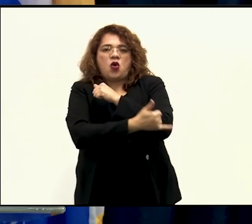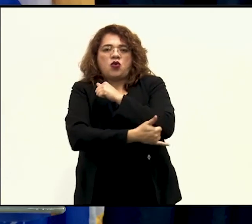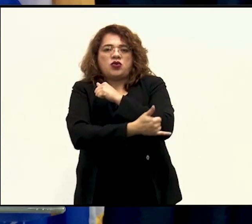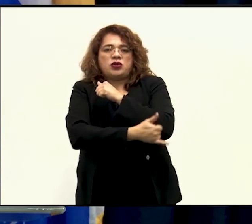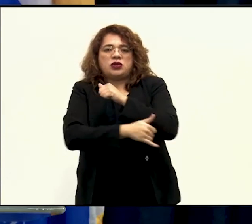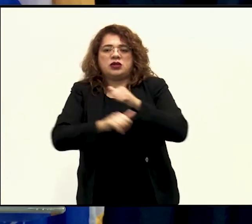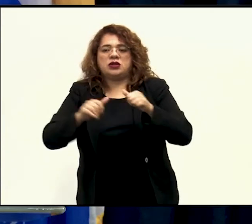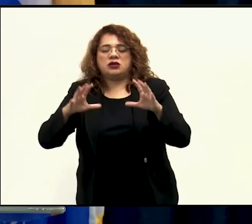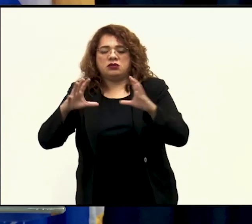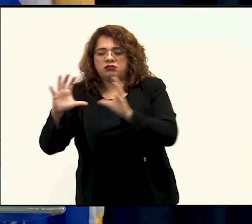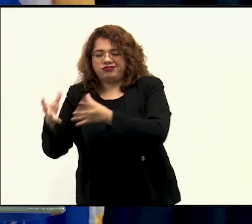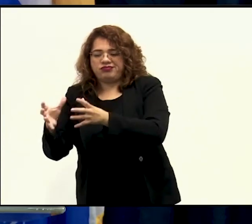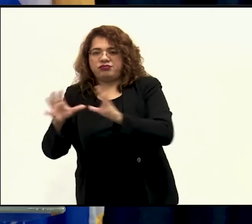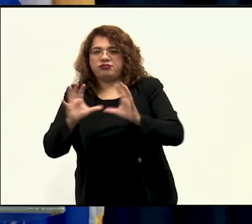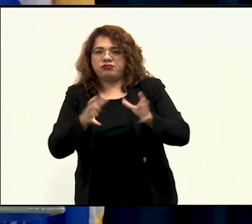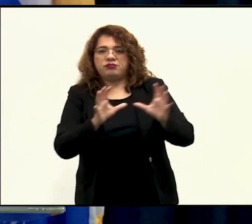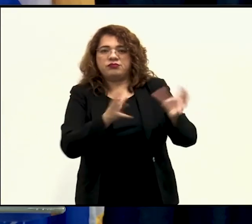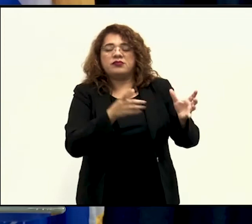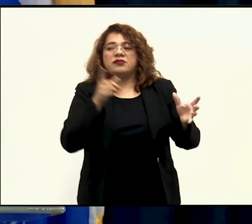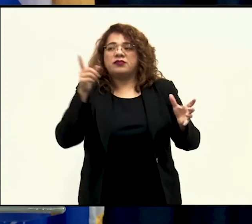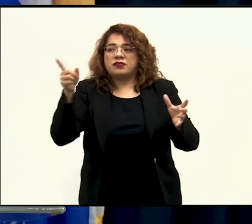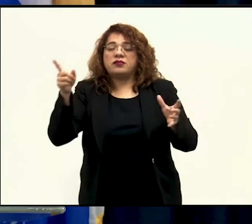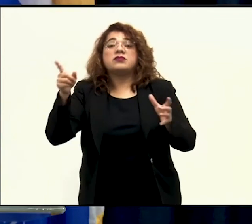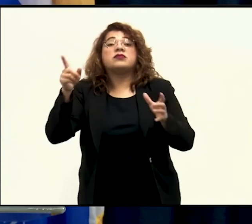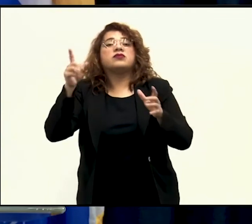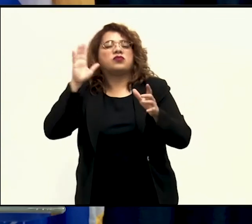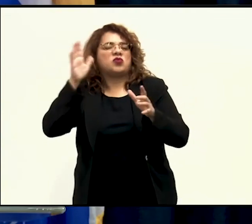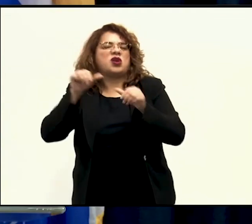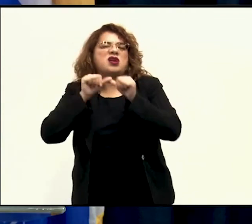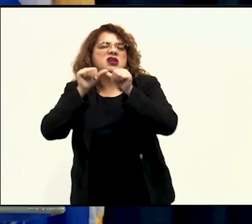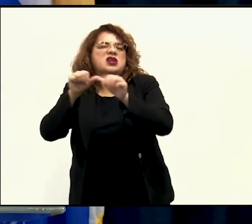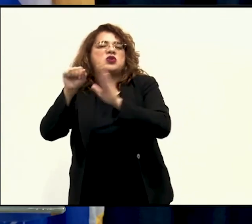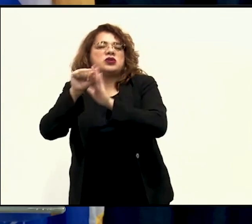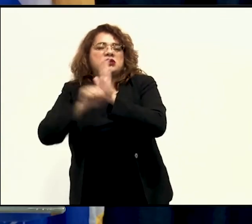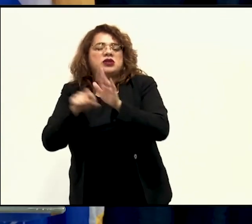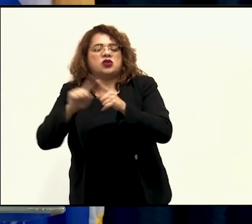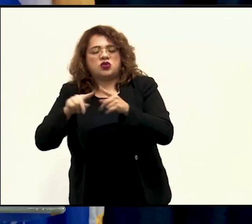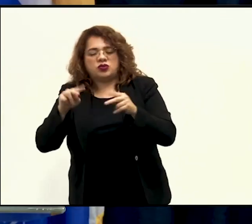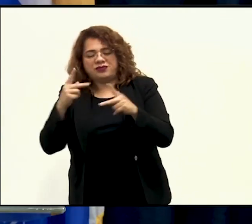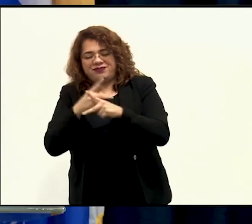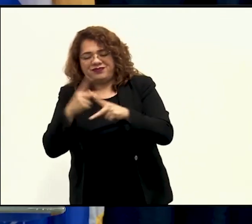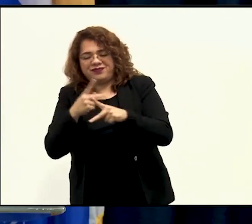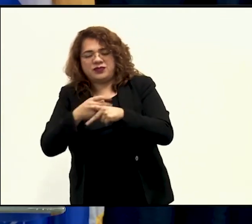city or other other level.